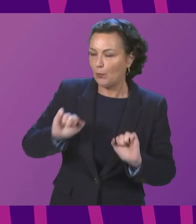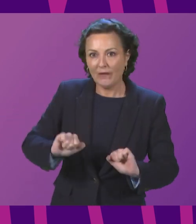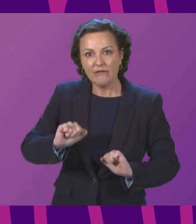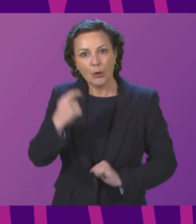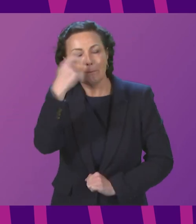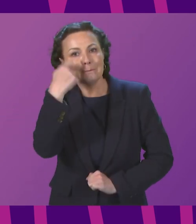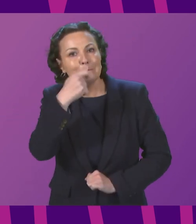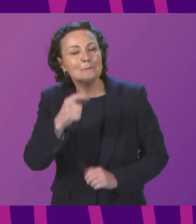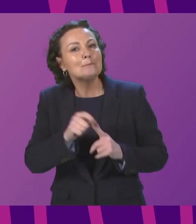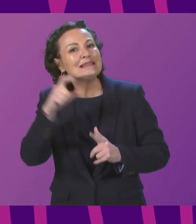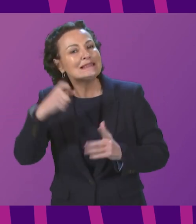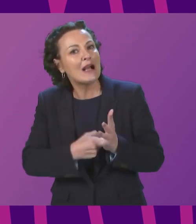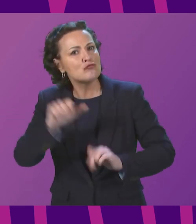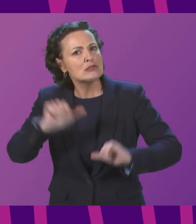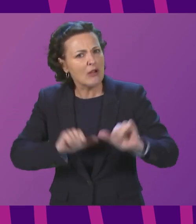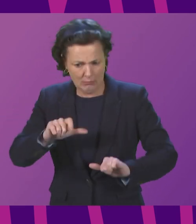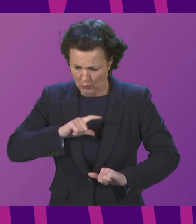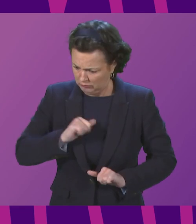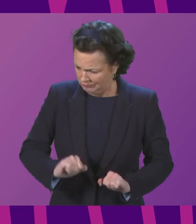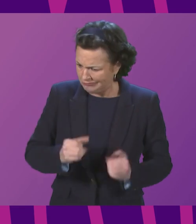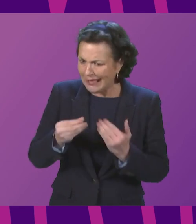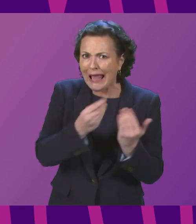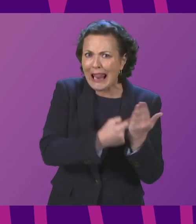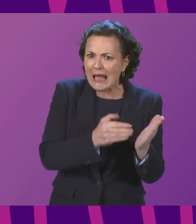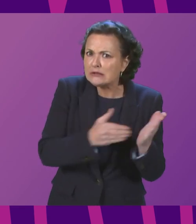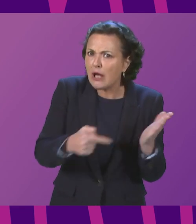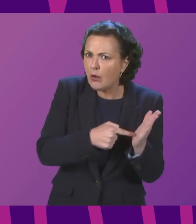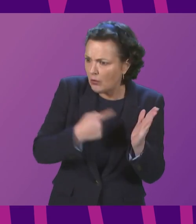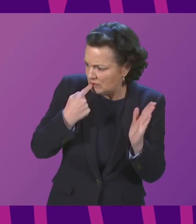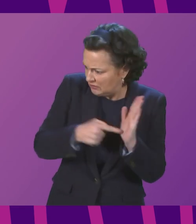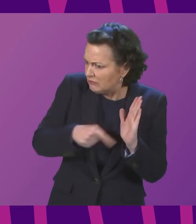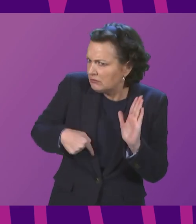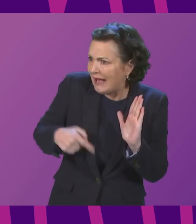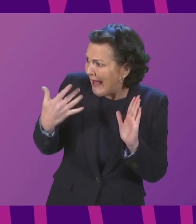that one visitor should be allowed during a controlled outbreak. Indeed, Donald Macaskill,